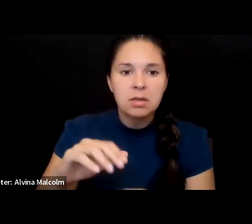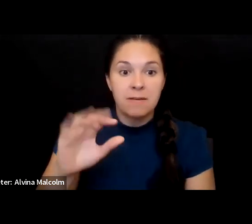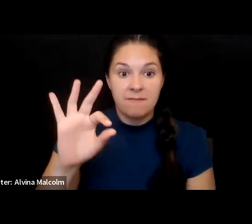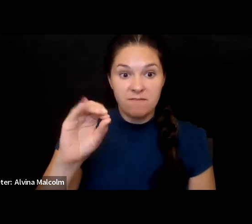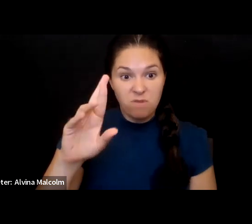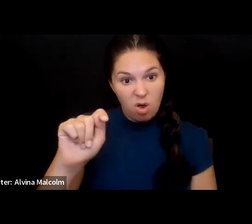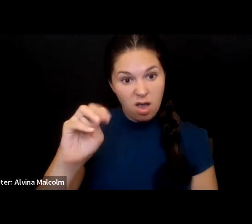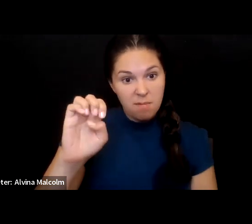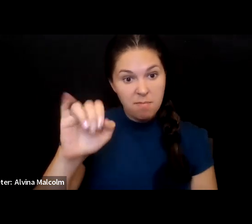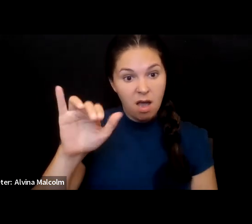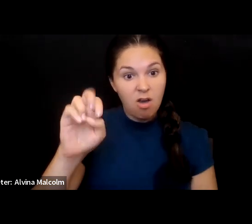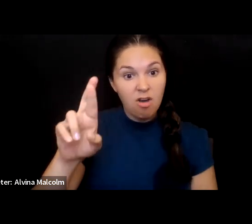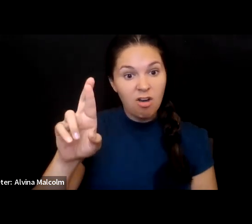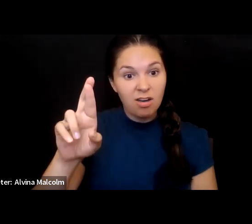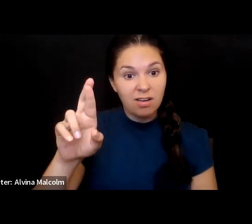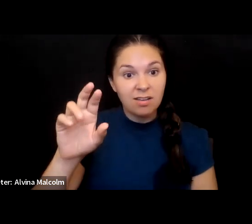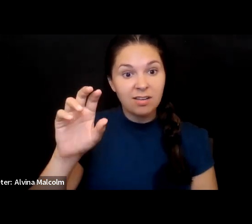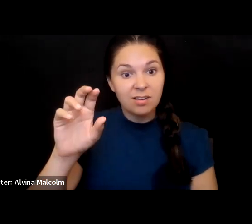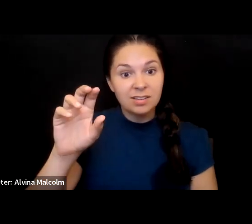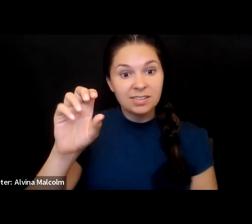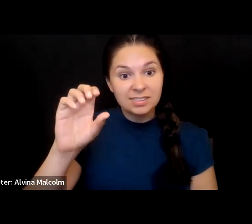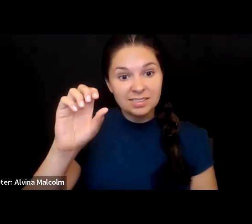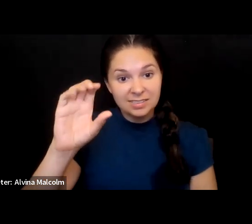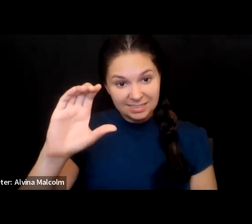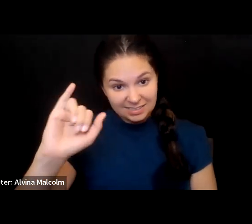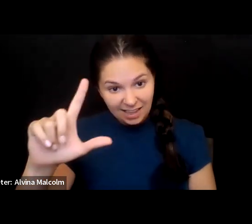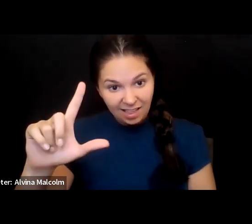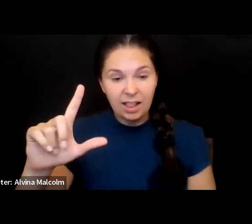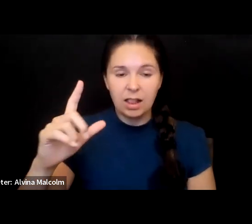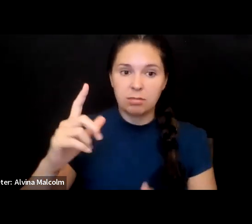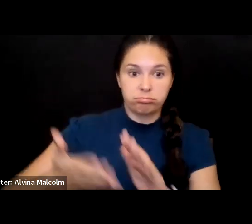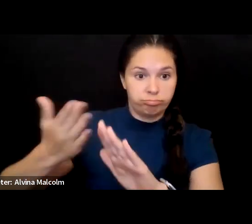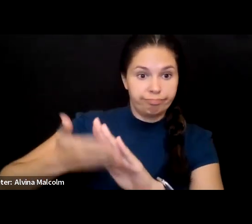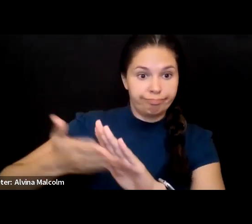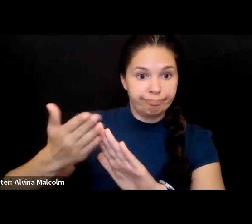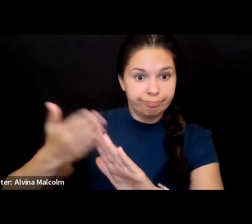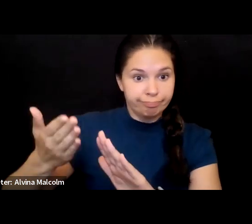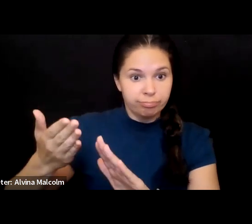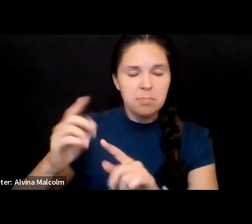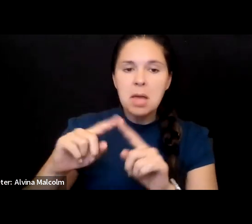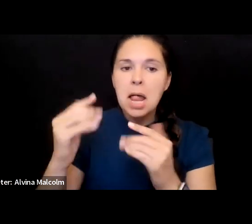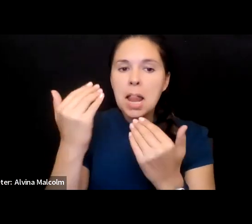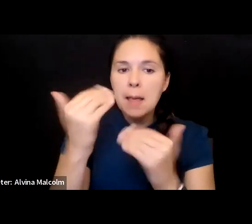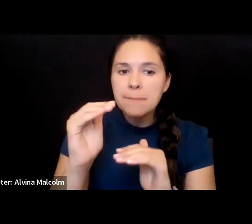have four buildings that were -- sustained some level of damage. Some,